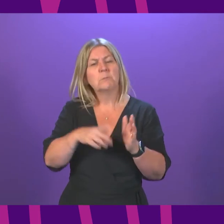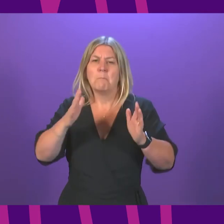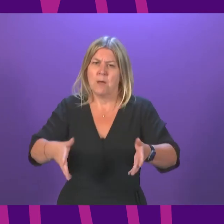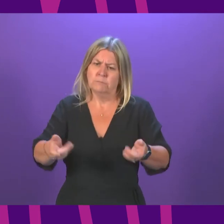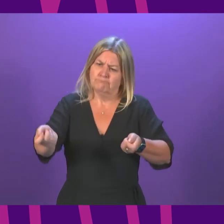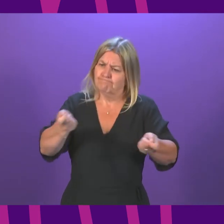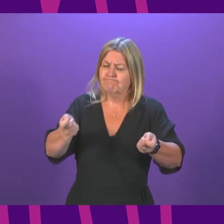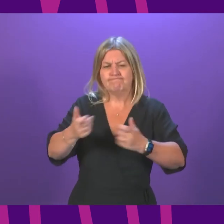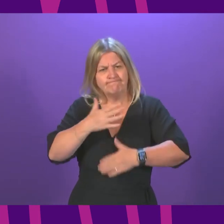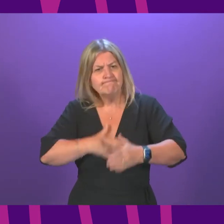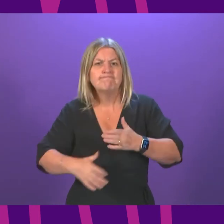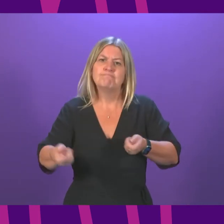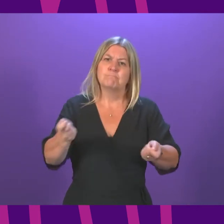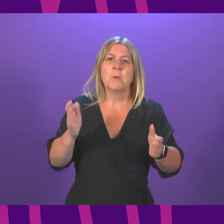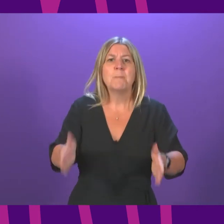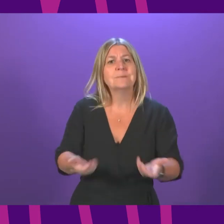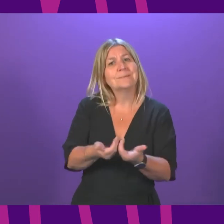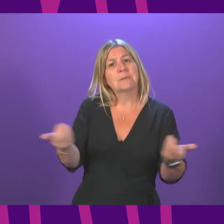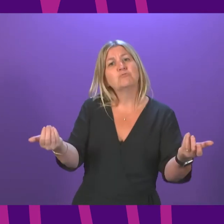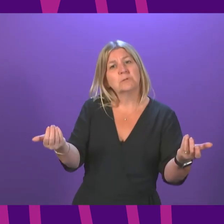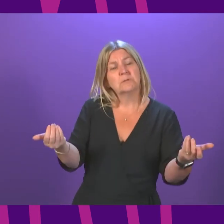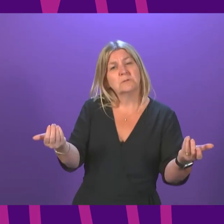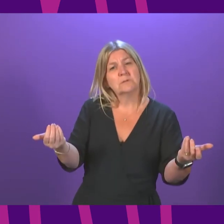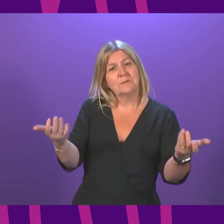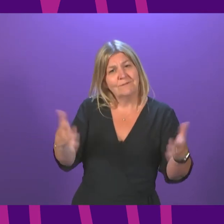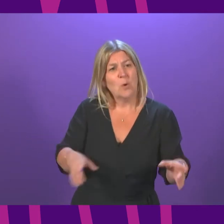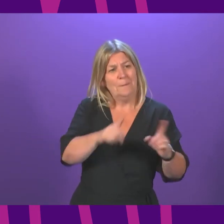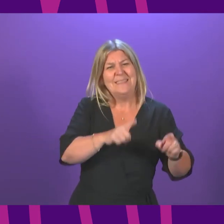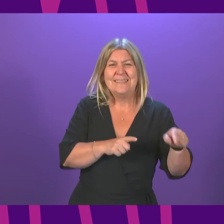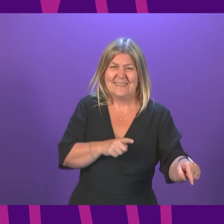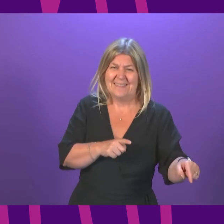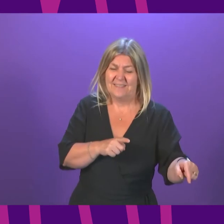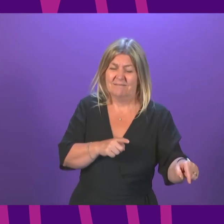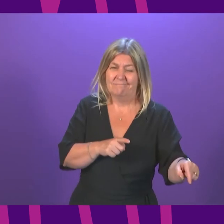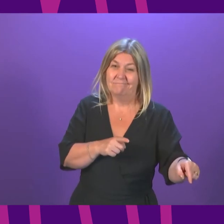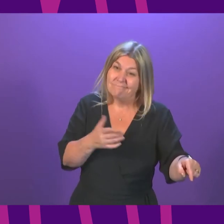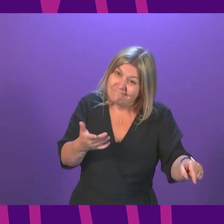in that manner and separately from the licensing board meeting due to coronavirus, those arrangements